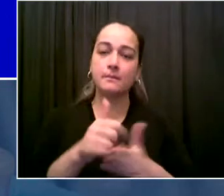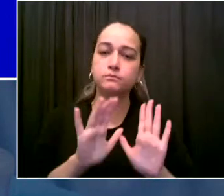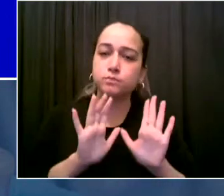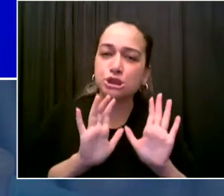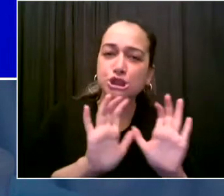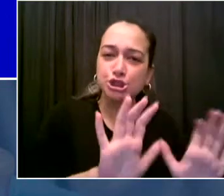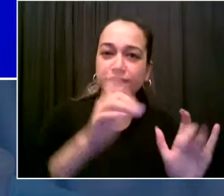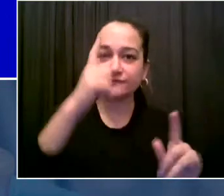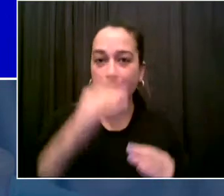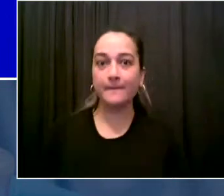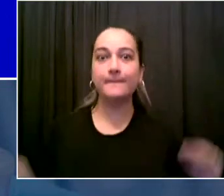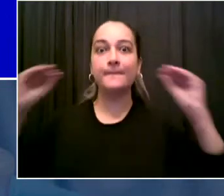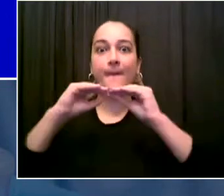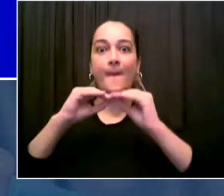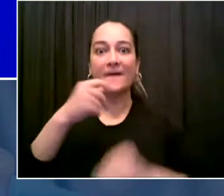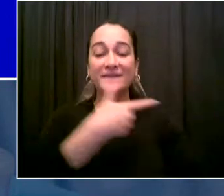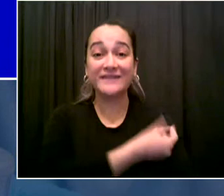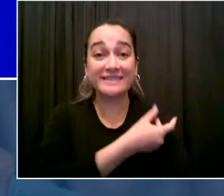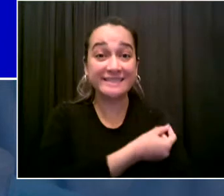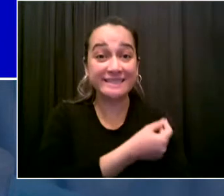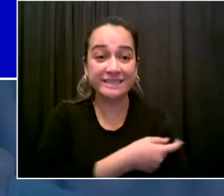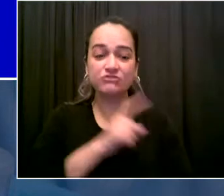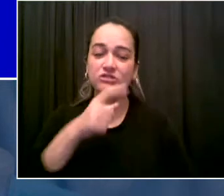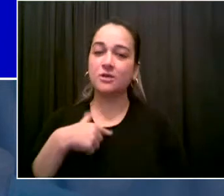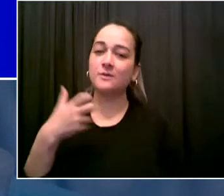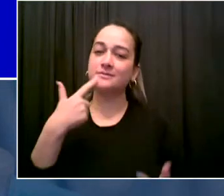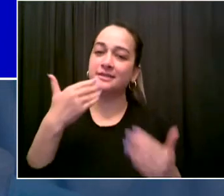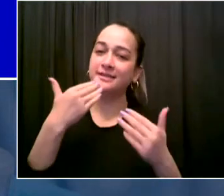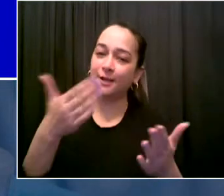ON HOW EACH OF THESEPI EC ESARE REALLY ENCOURAGING PEOPLE.